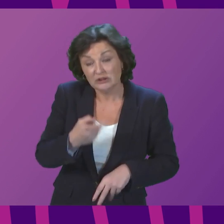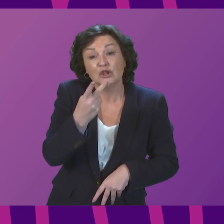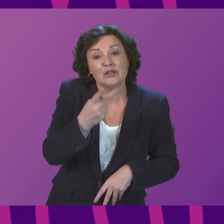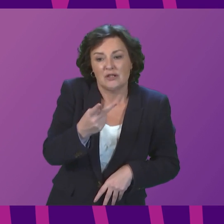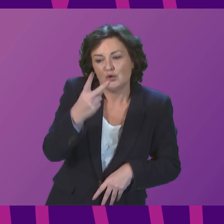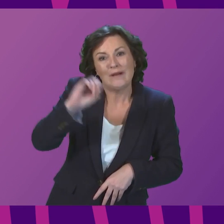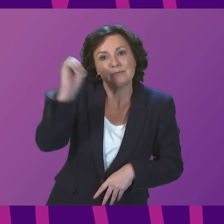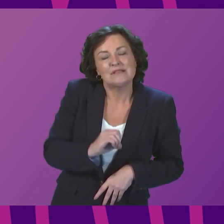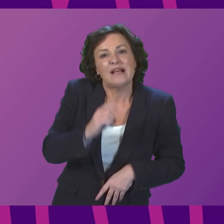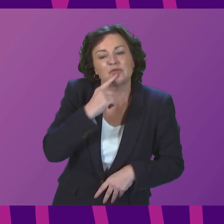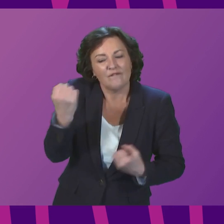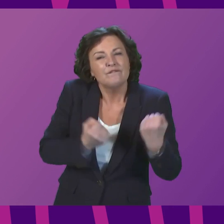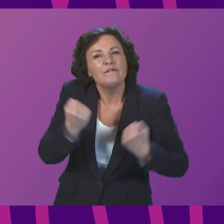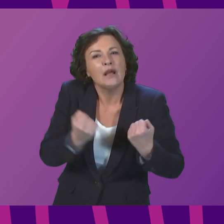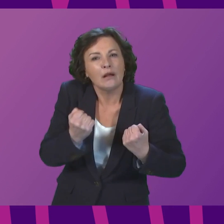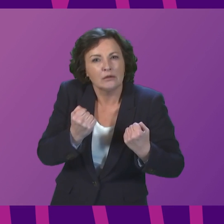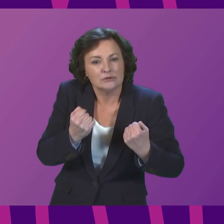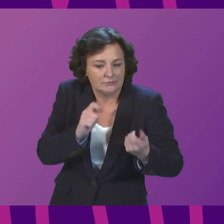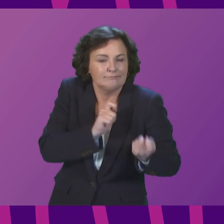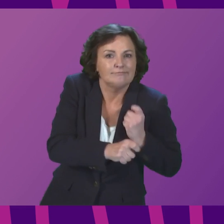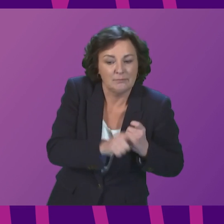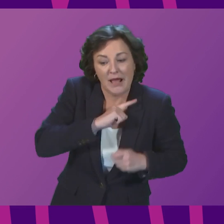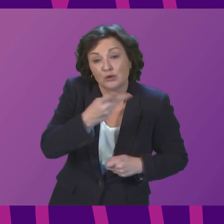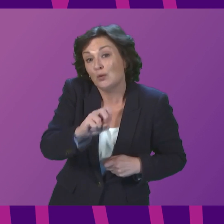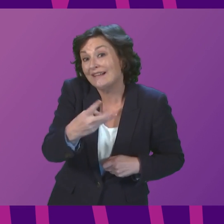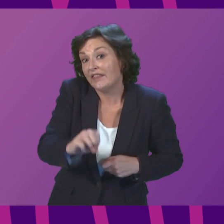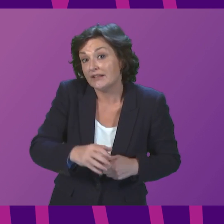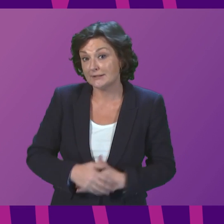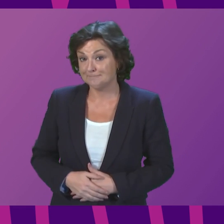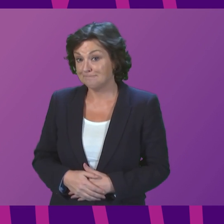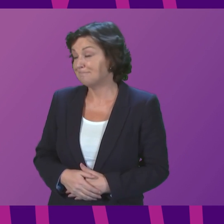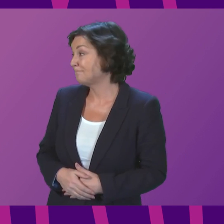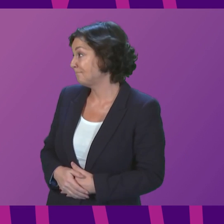The First Minister will be aware of the recent Friends of the Earth Scotland report showing